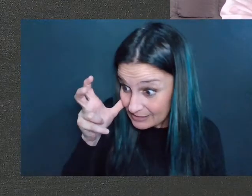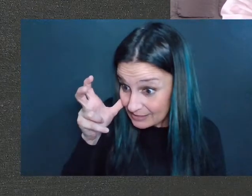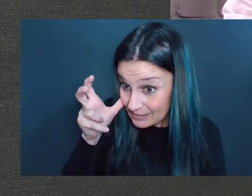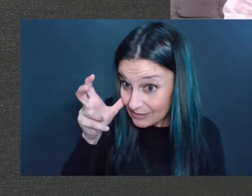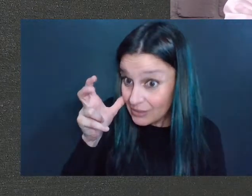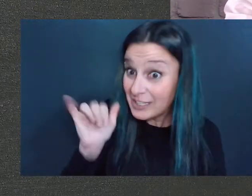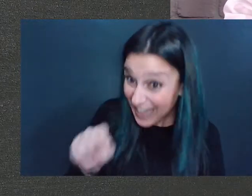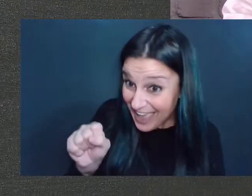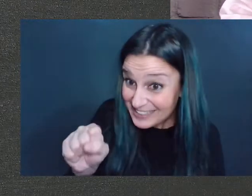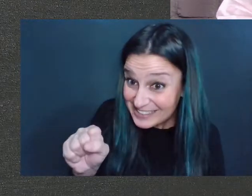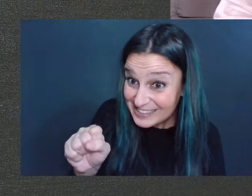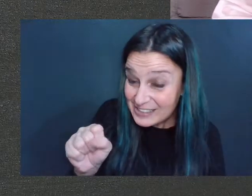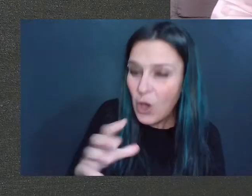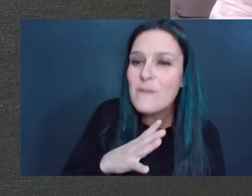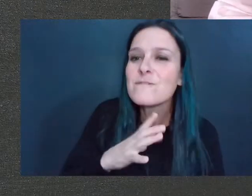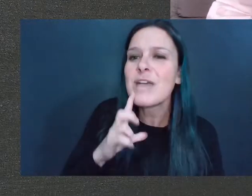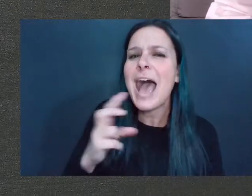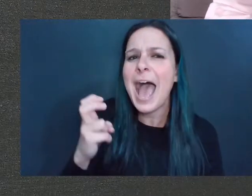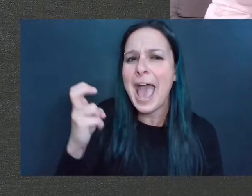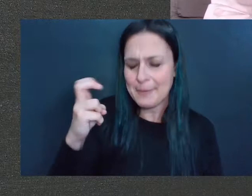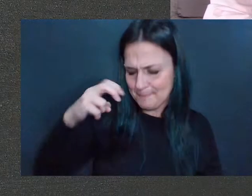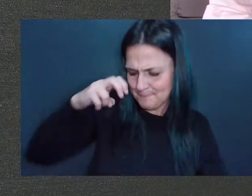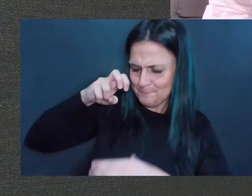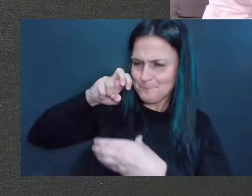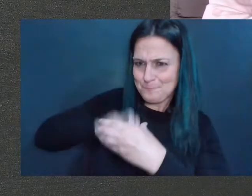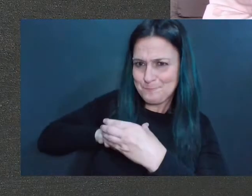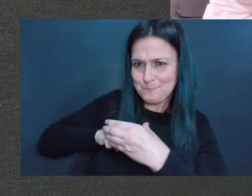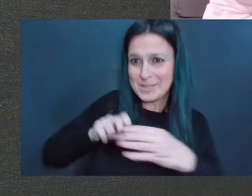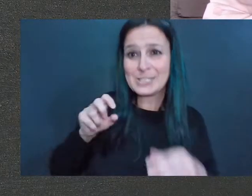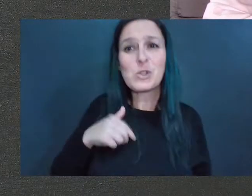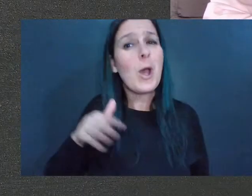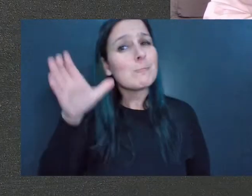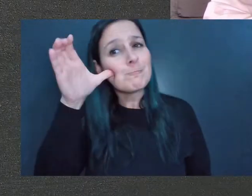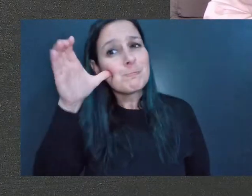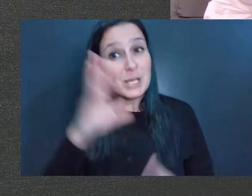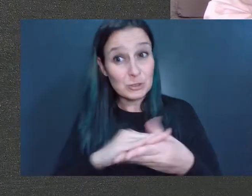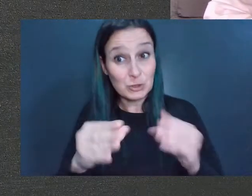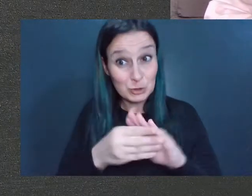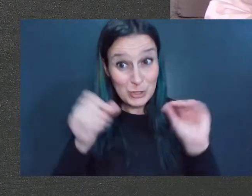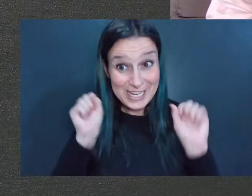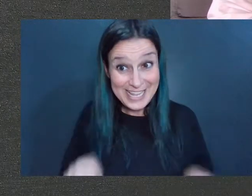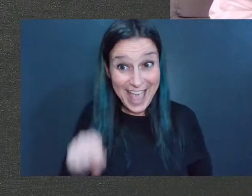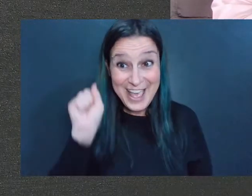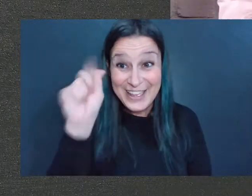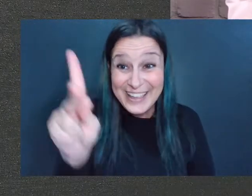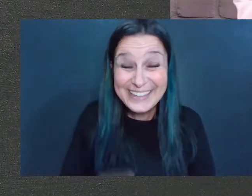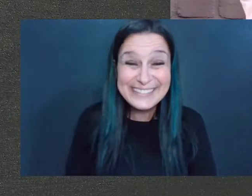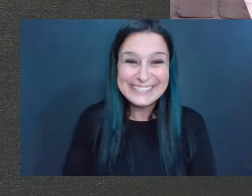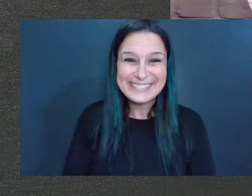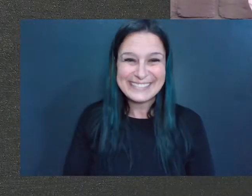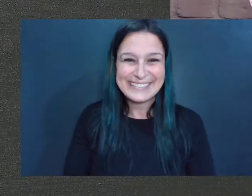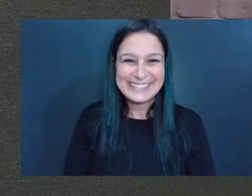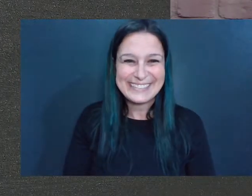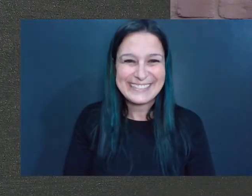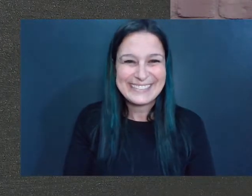You do? Okay, how about if I put you in my pocket so you can listen to this story too while we read the book?